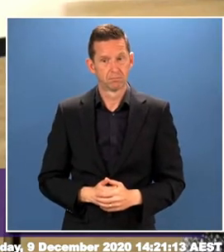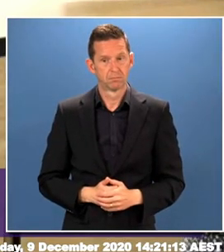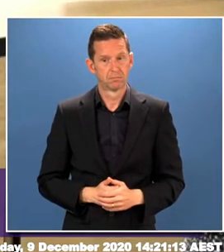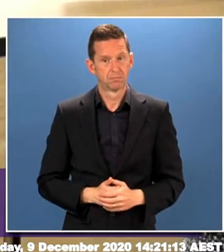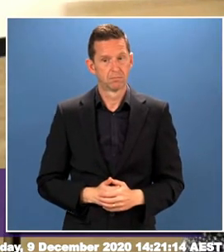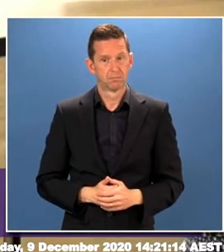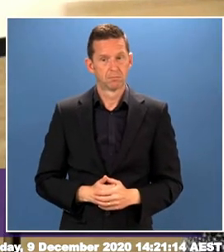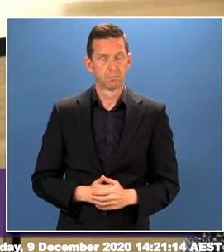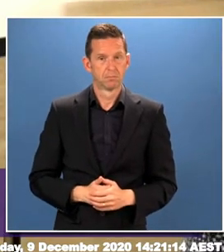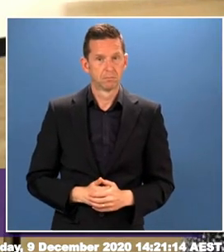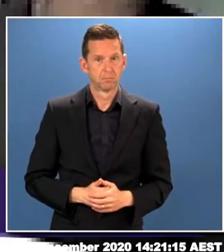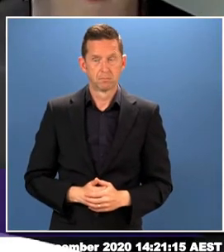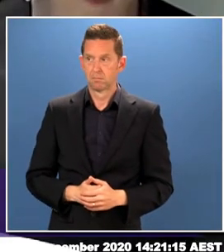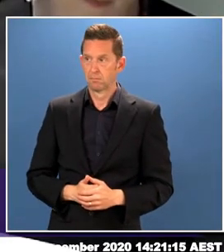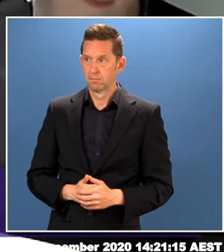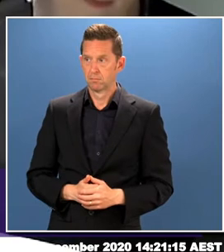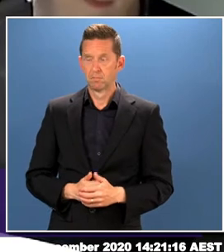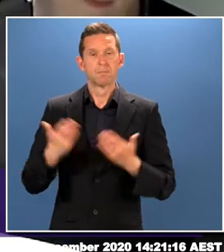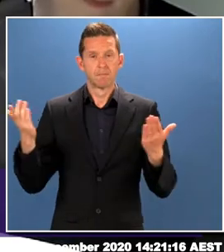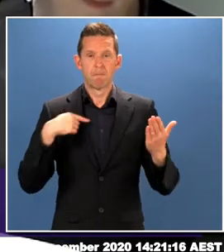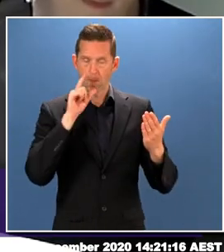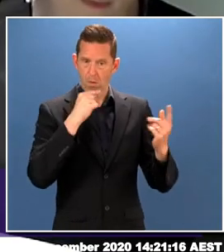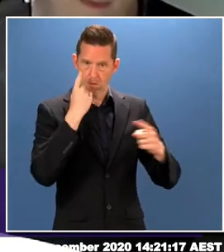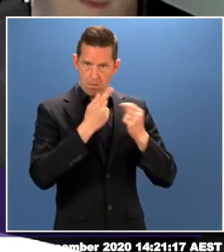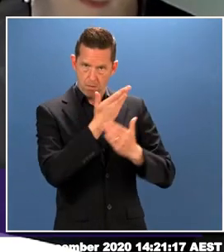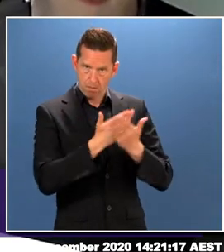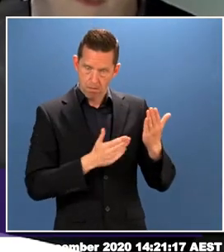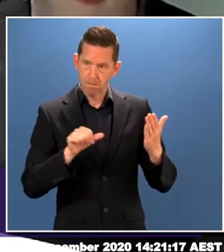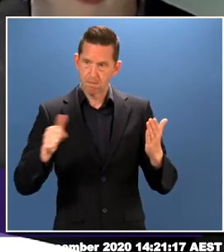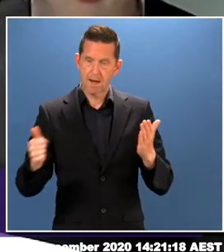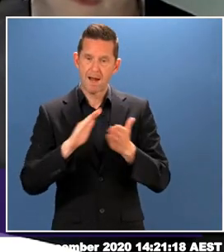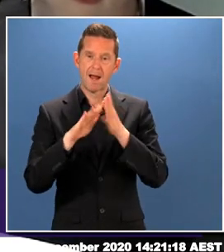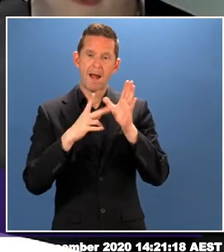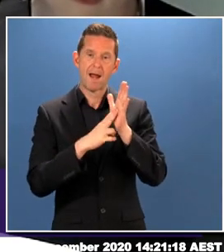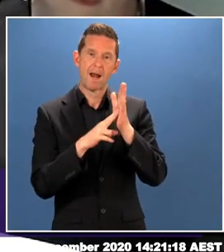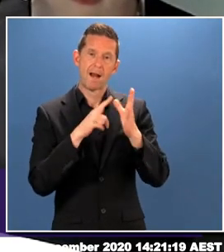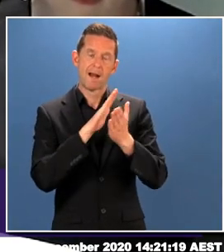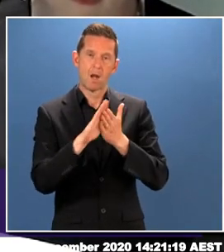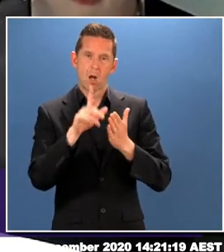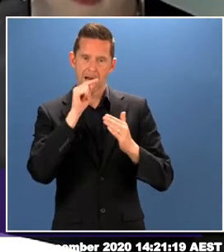I can talk to the outline and how we will be able to go into much greater detail, thank you.